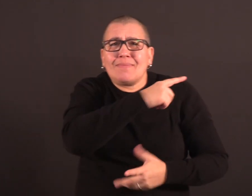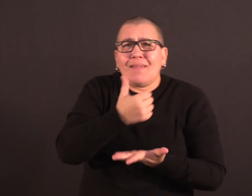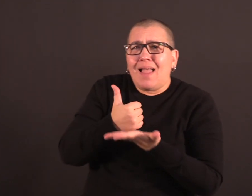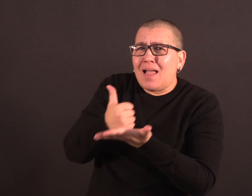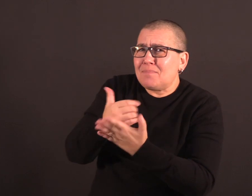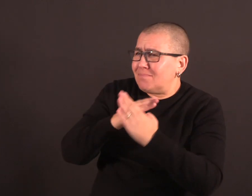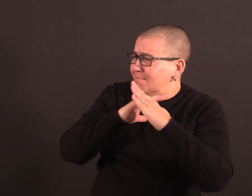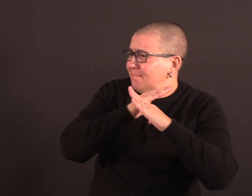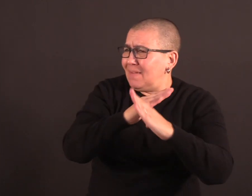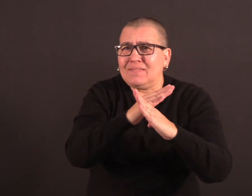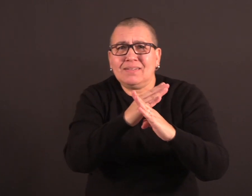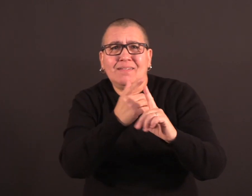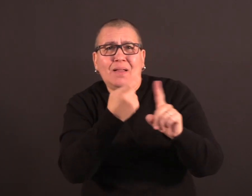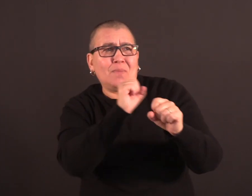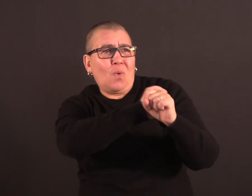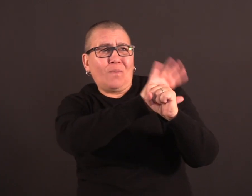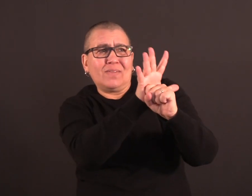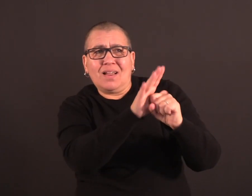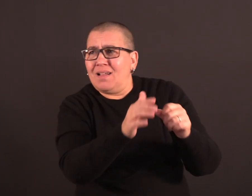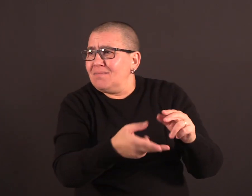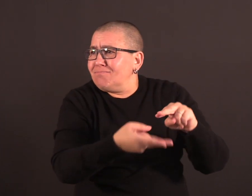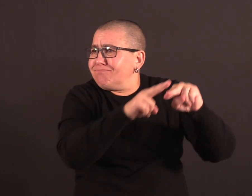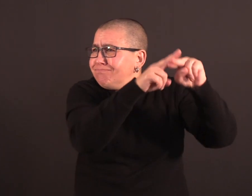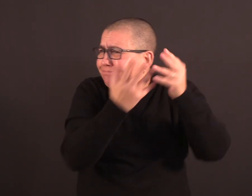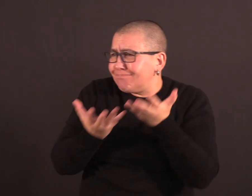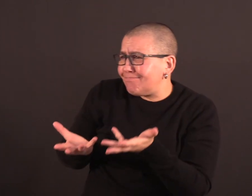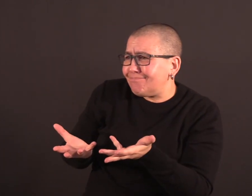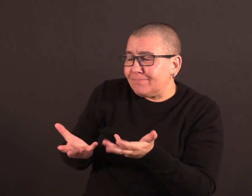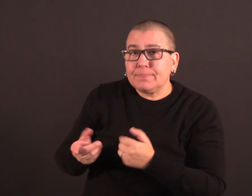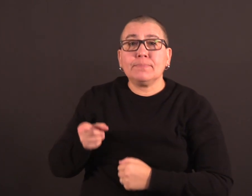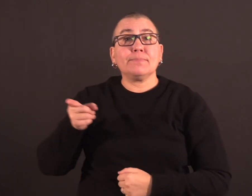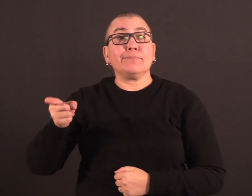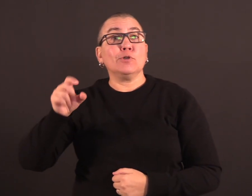“If people haven’t been vaccinated yet, I would still encourage them to get a booster